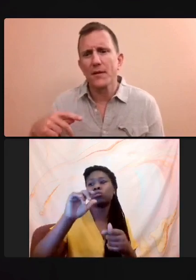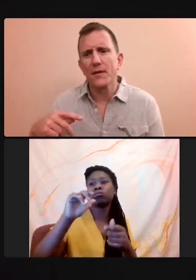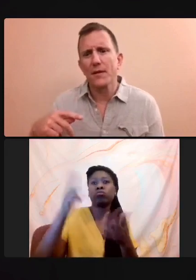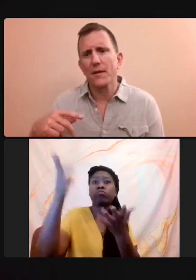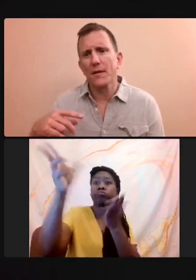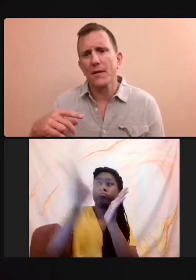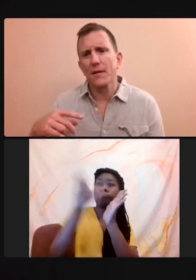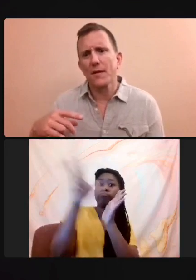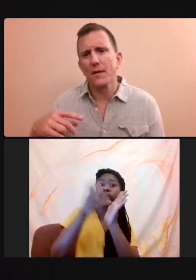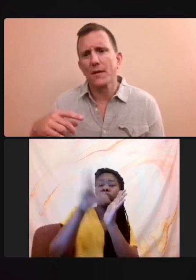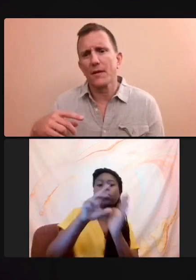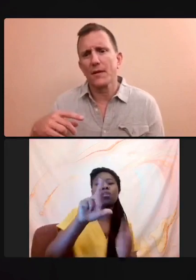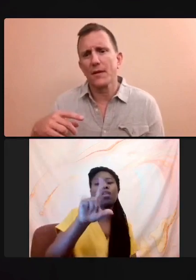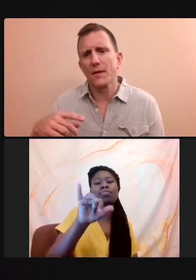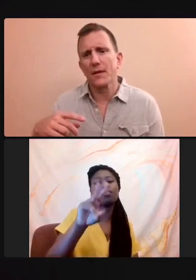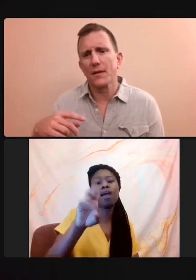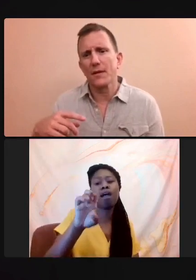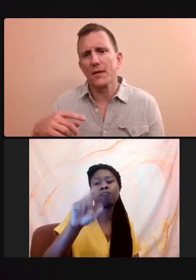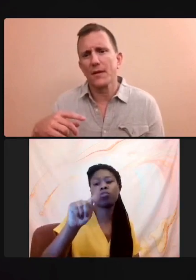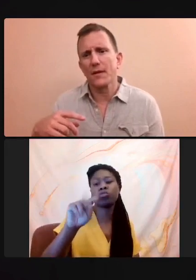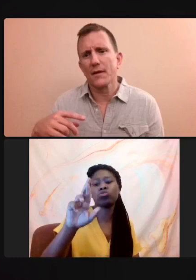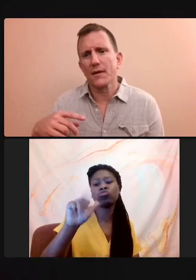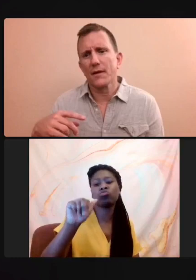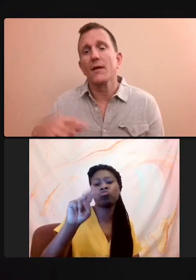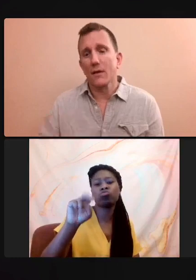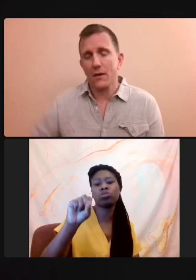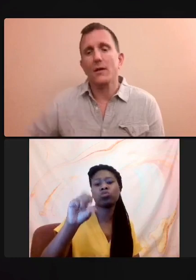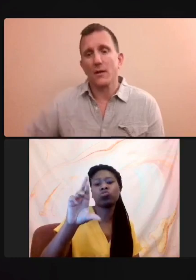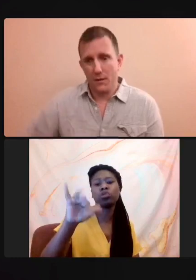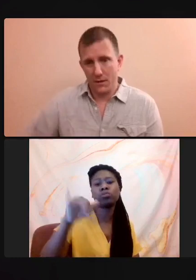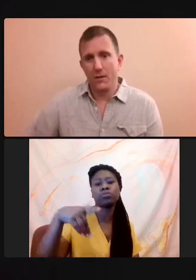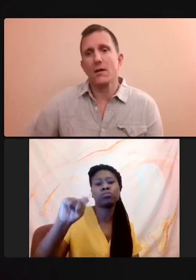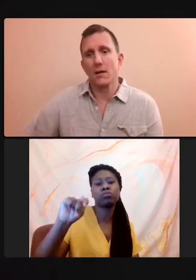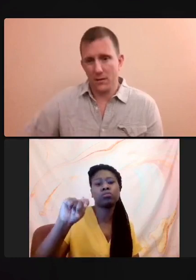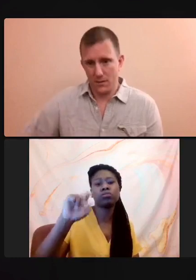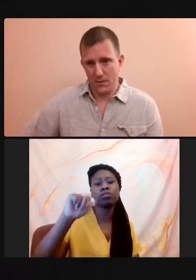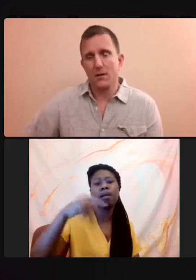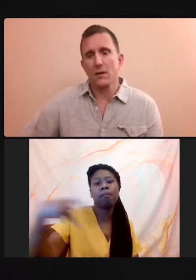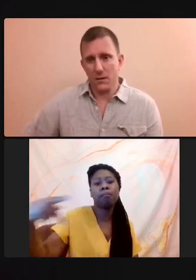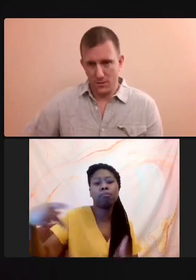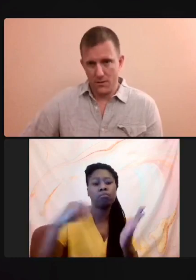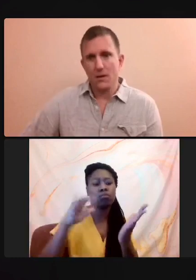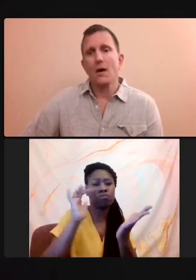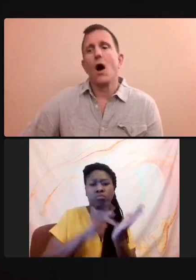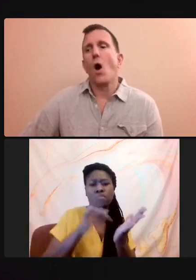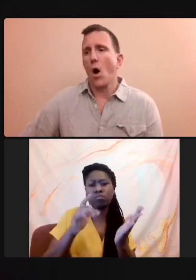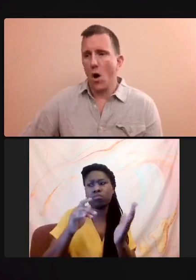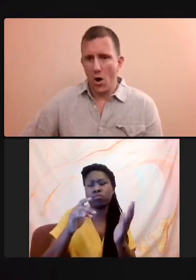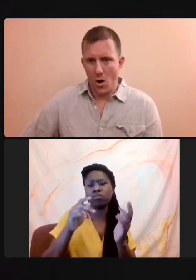And yeah, I think that you said that you that you think that you can should utilizing those apps and that and the technology.